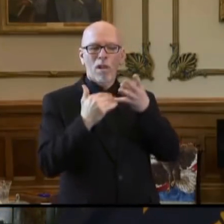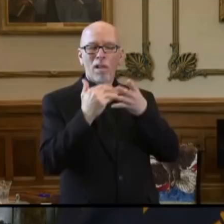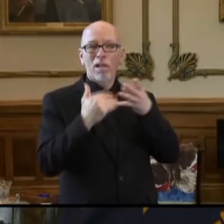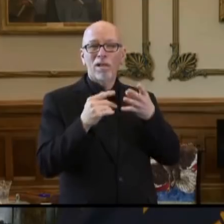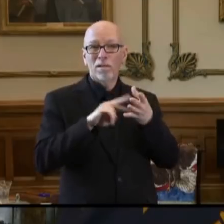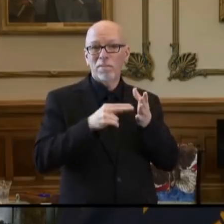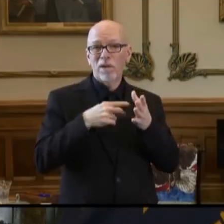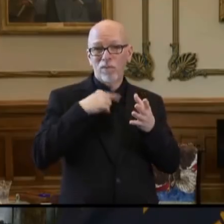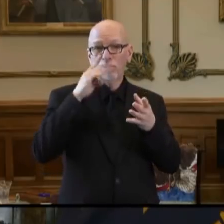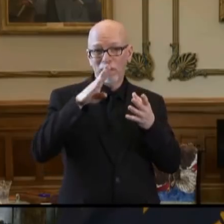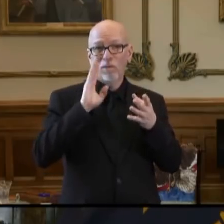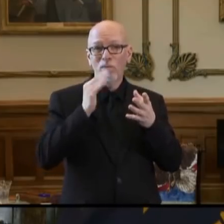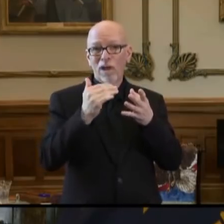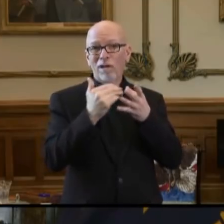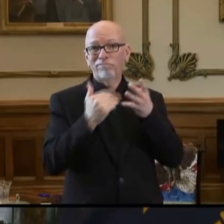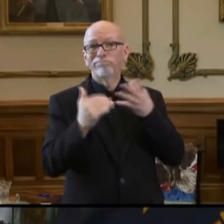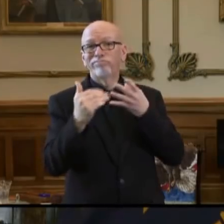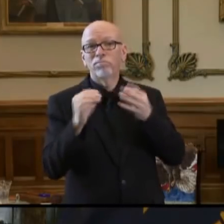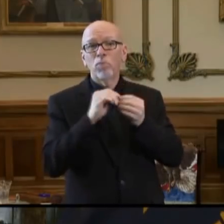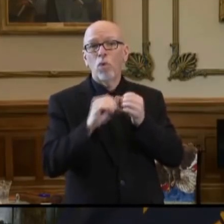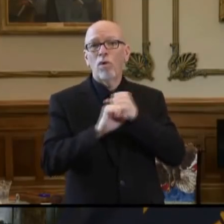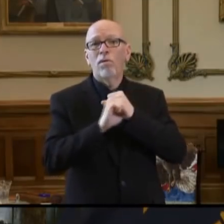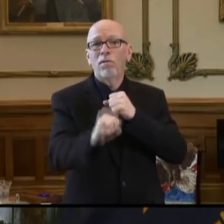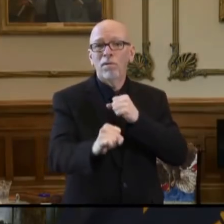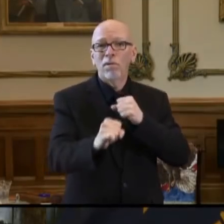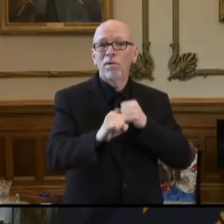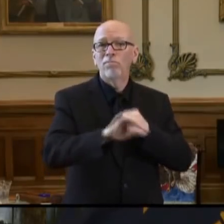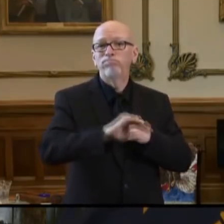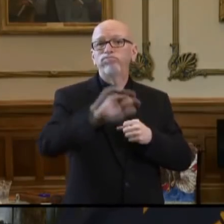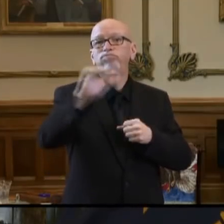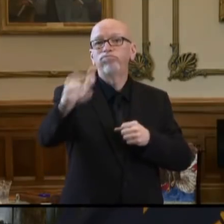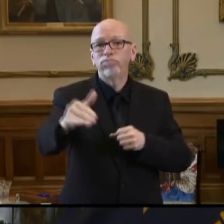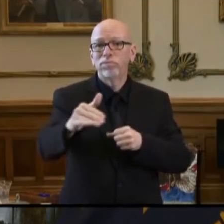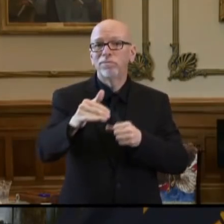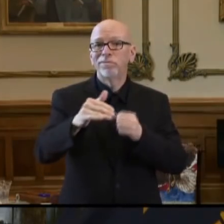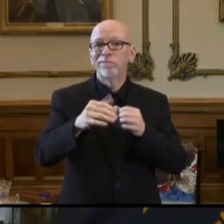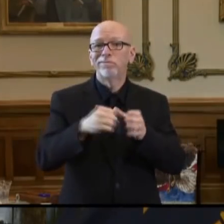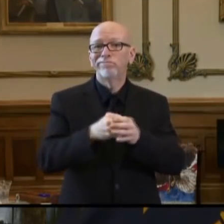FROM MID-APRIL TO MID-MAY I BELIEVE YOU'D SAID LAST WEEK MID TO LATE APRIL. ARE WE